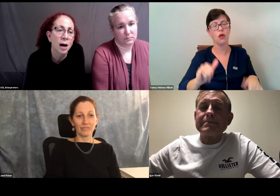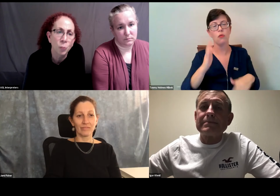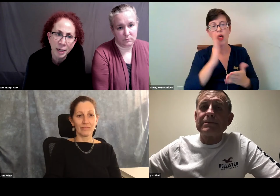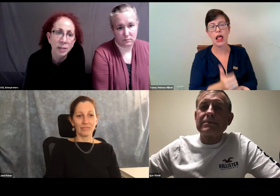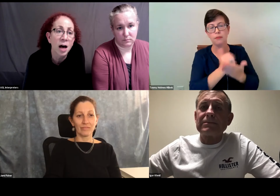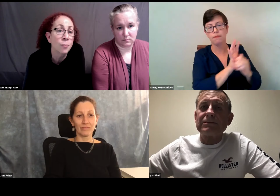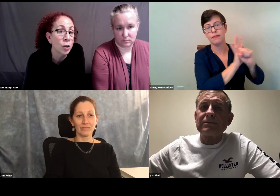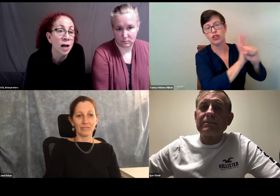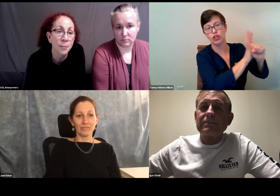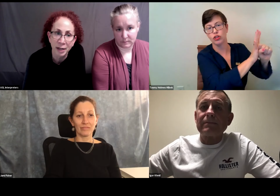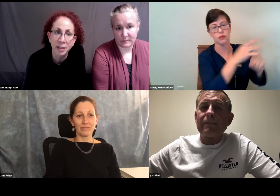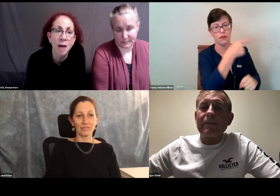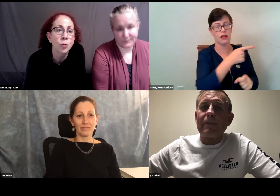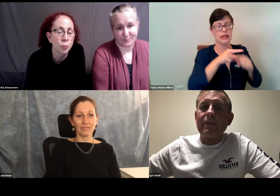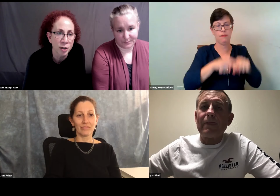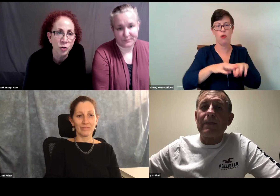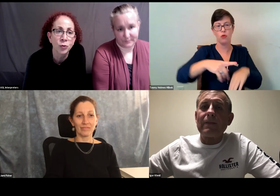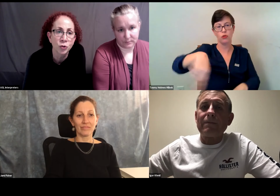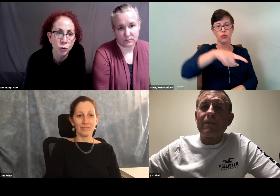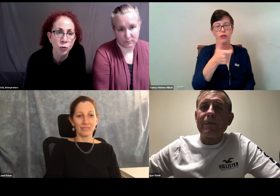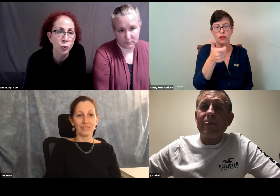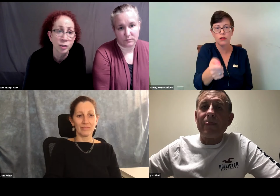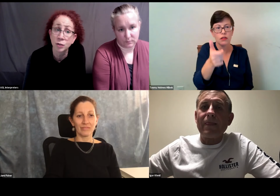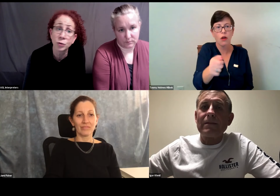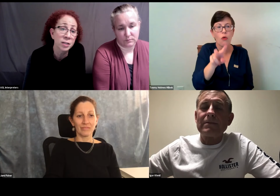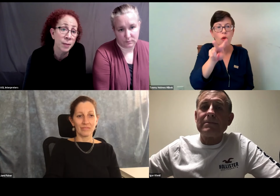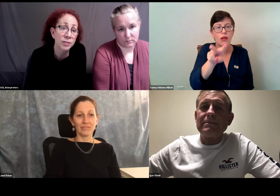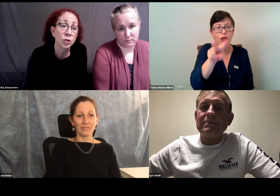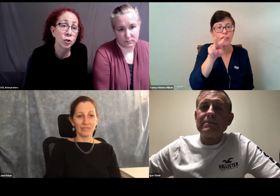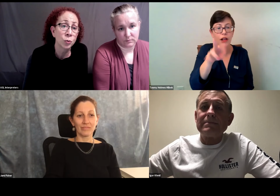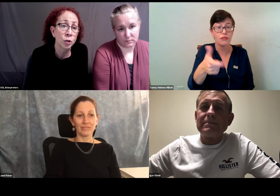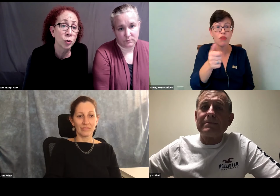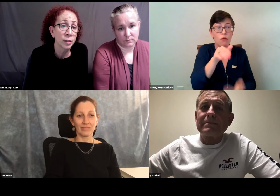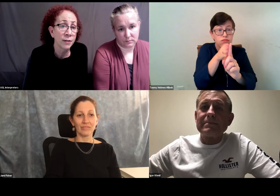We need a lot more lobbying and a lot more pressure on those news sources it really depends on you on a local level.